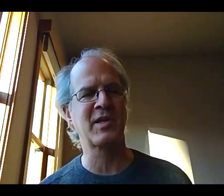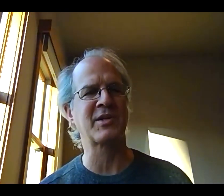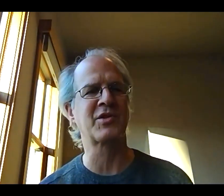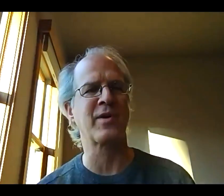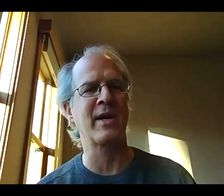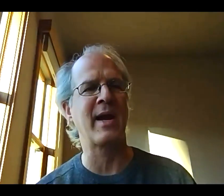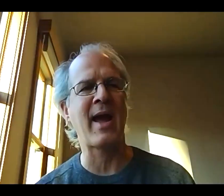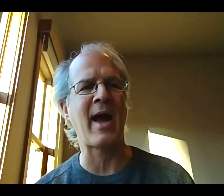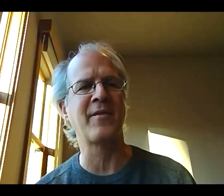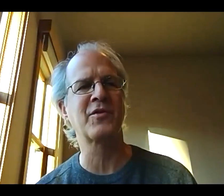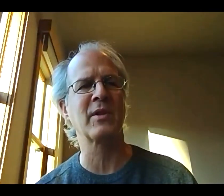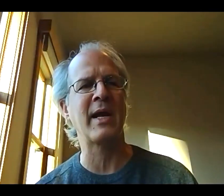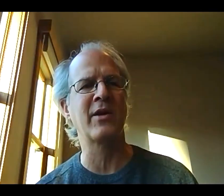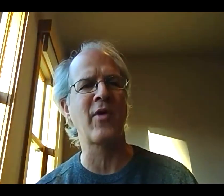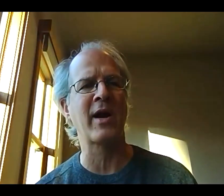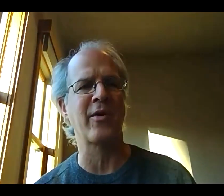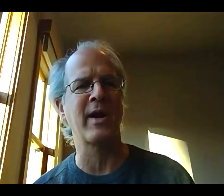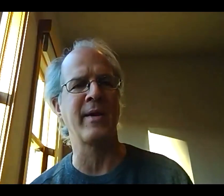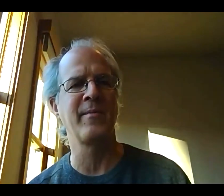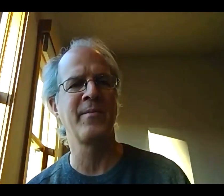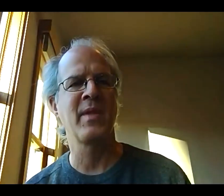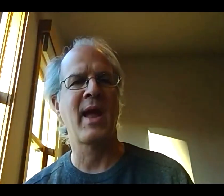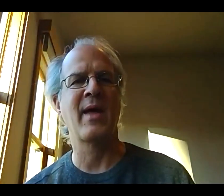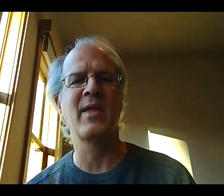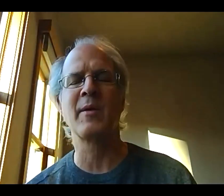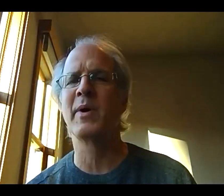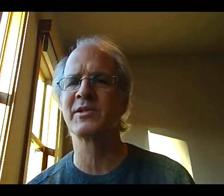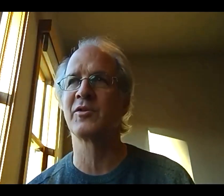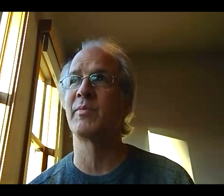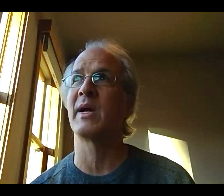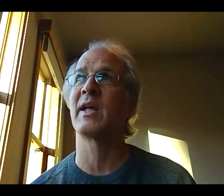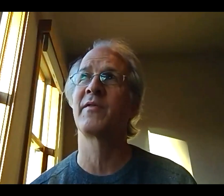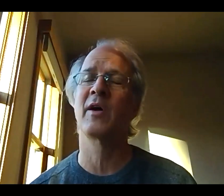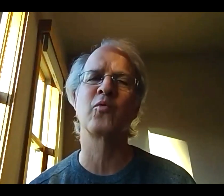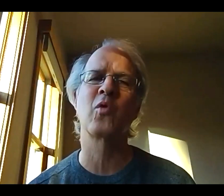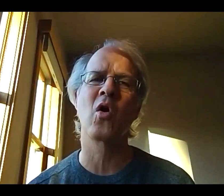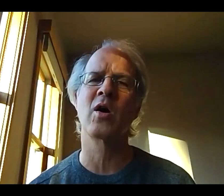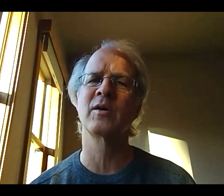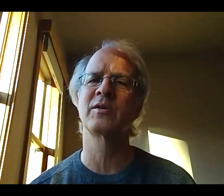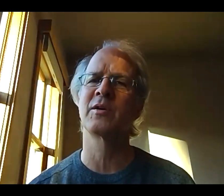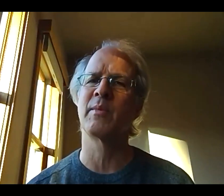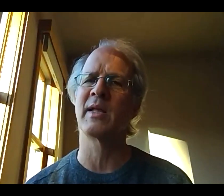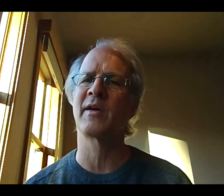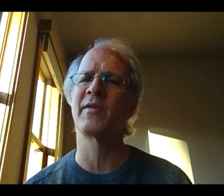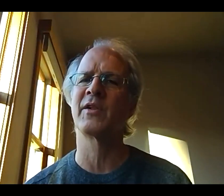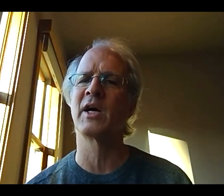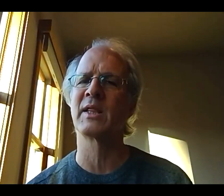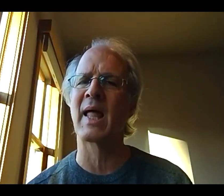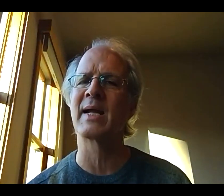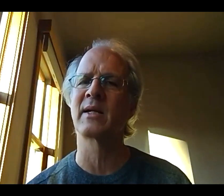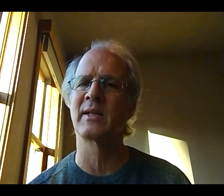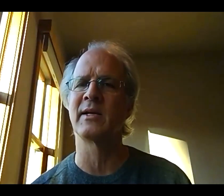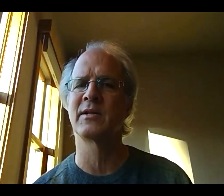century after Lady Gregory. And that puzzled me, that felt wrong to me, that felt unlikely